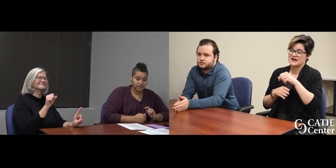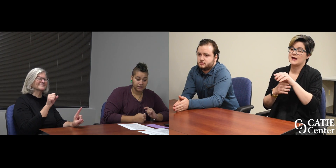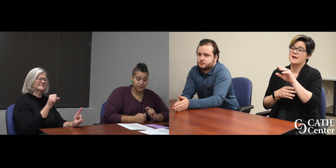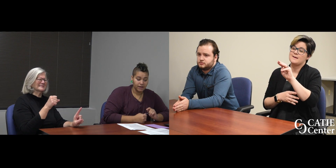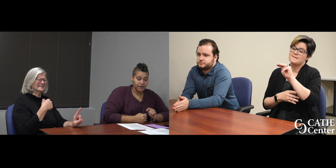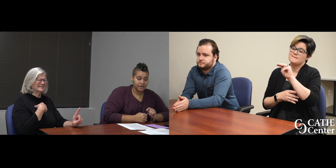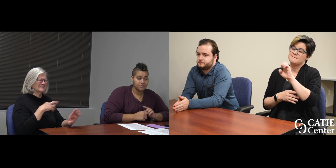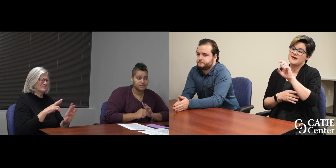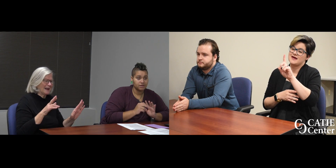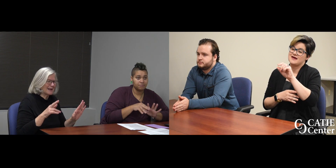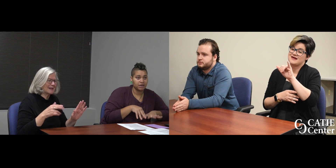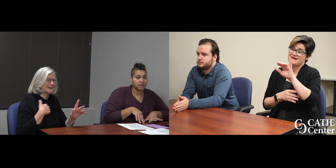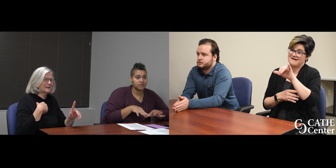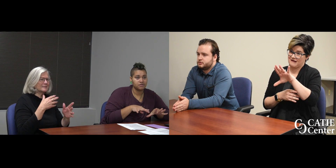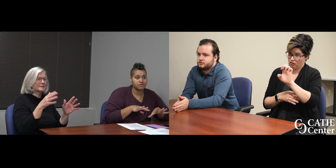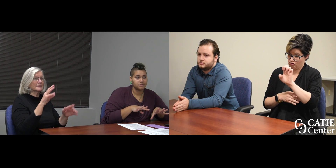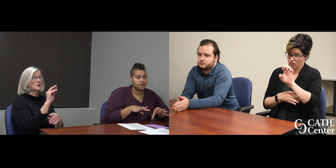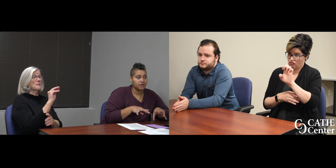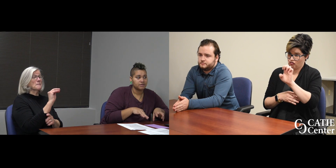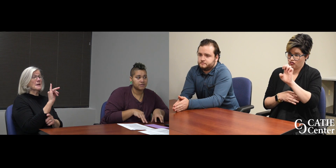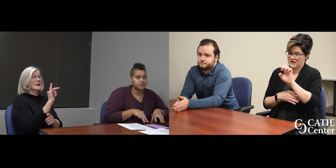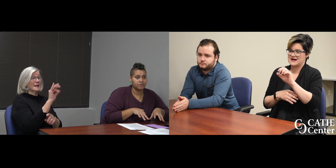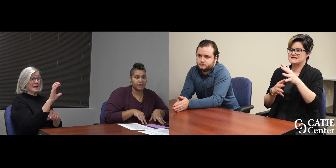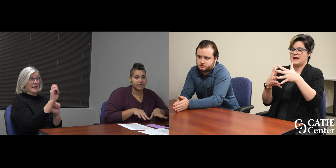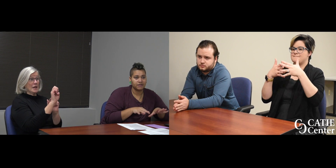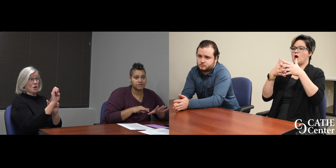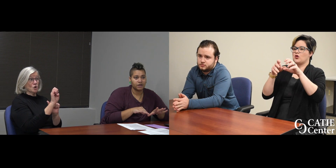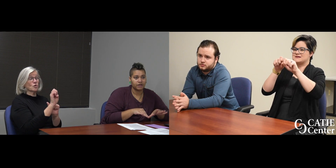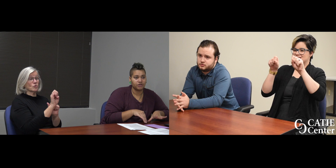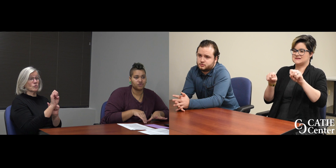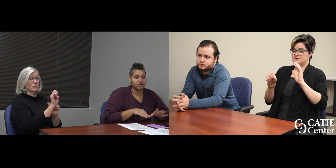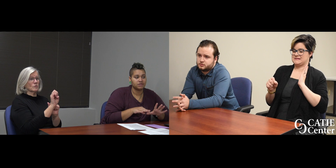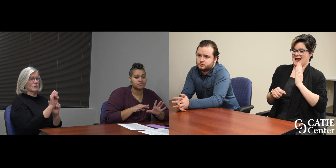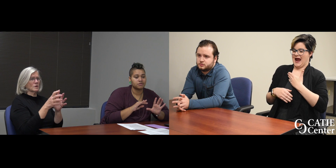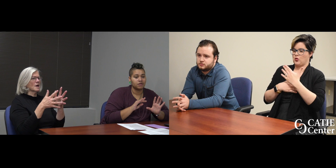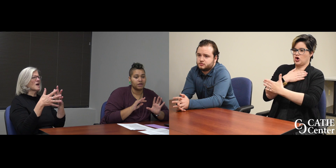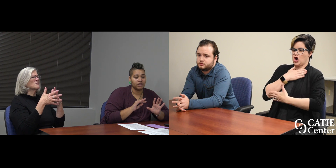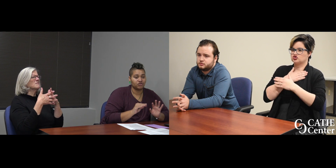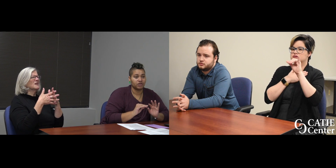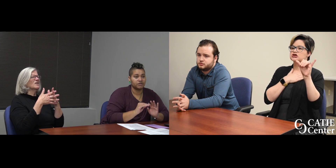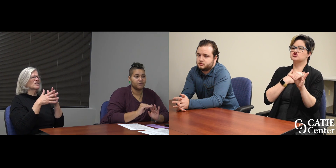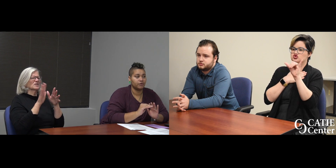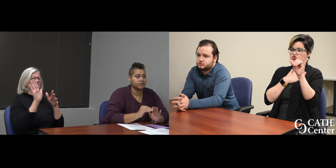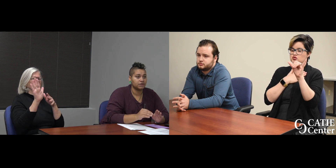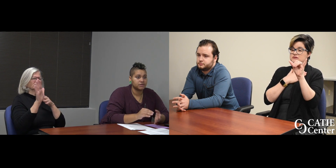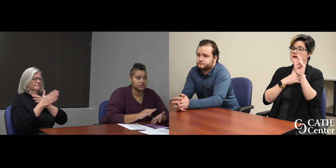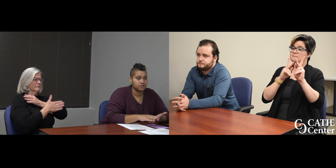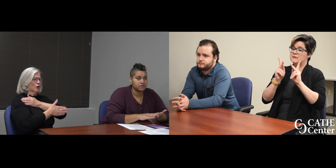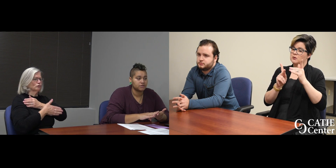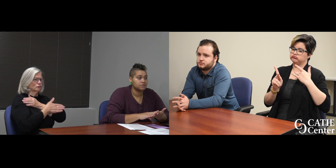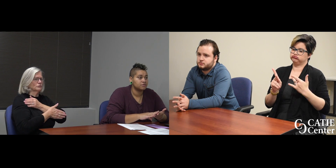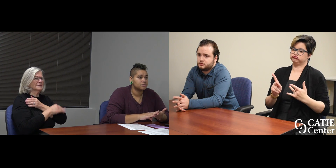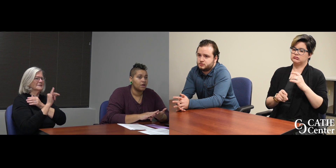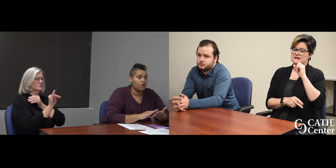Medicare is America's system. It is our country's insurance for those that are senior citizens